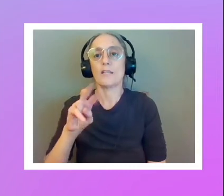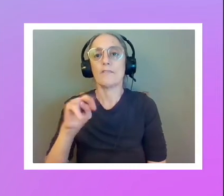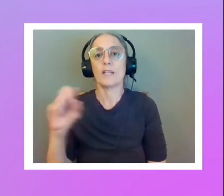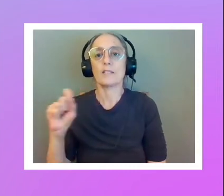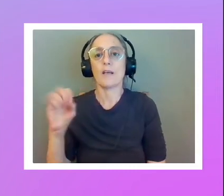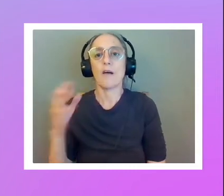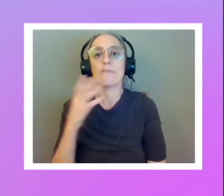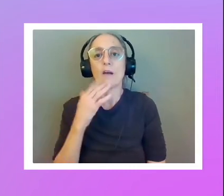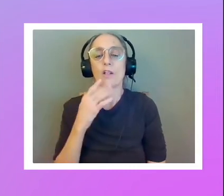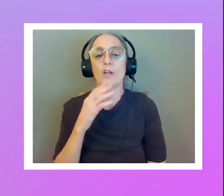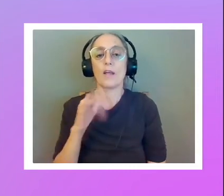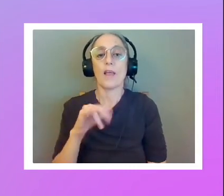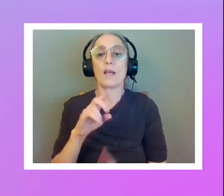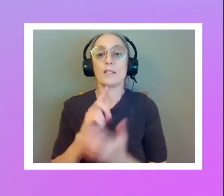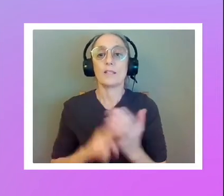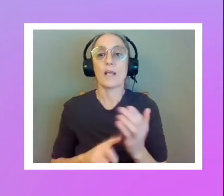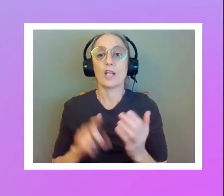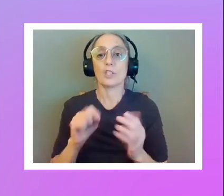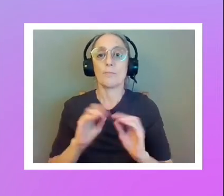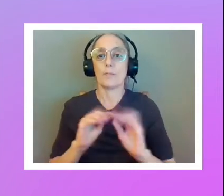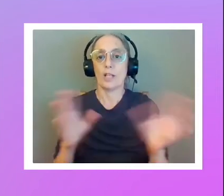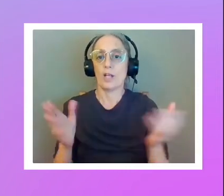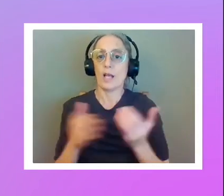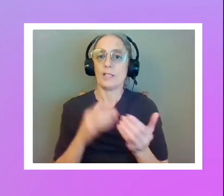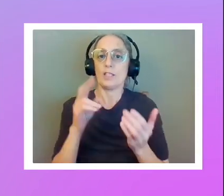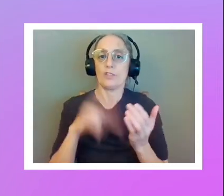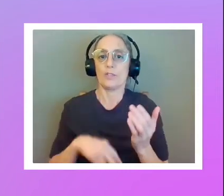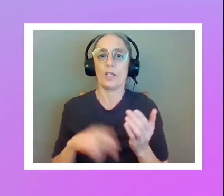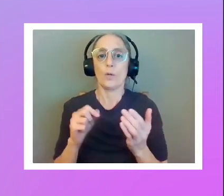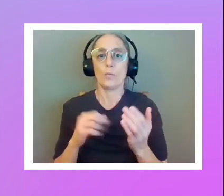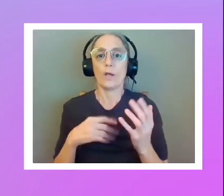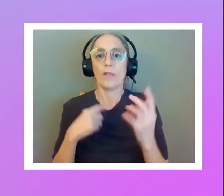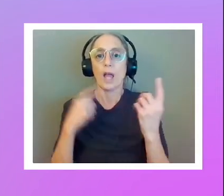and easy to read with a thought-through text hierarchy